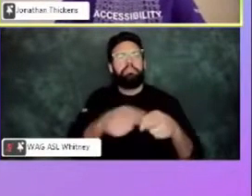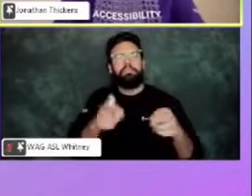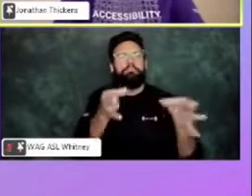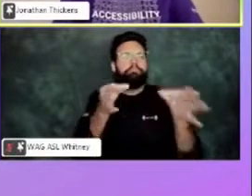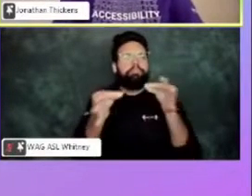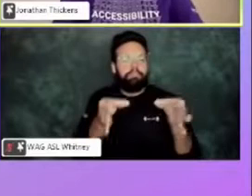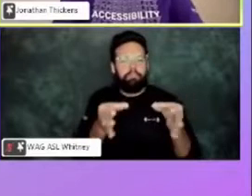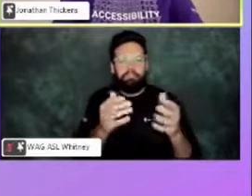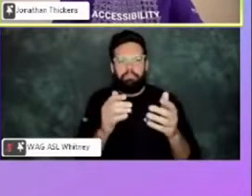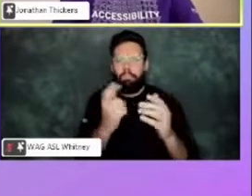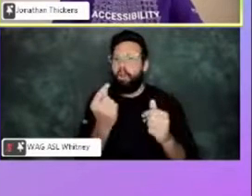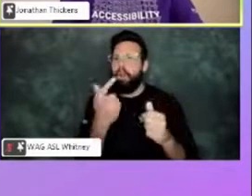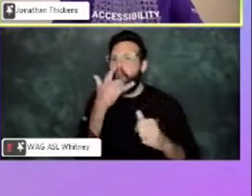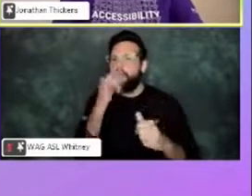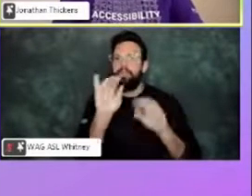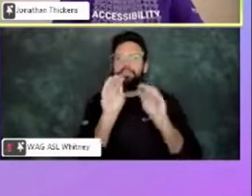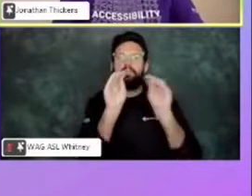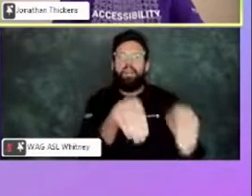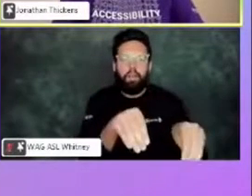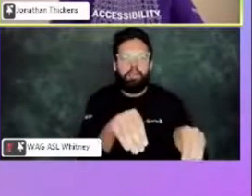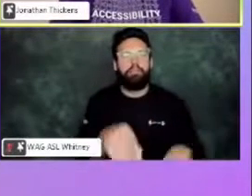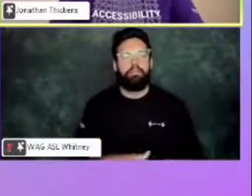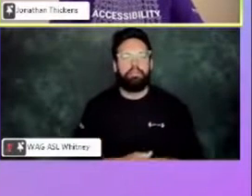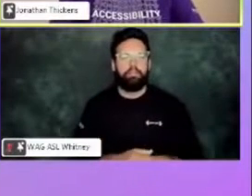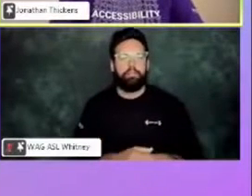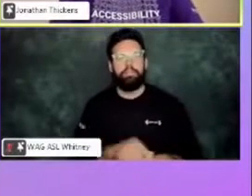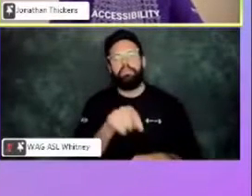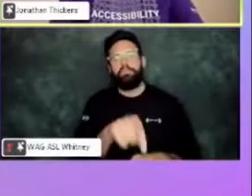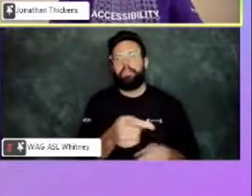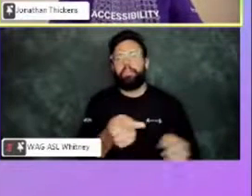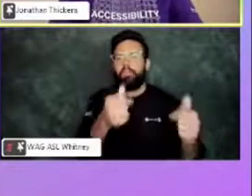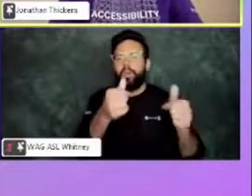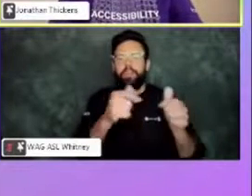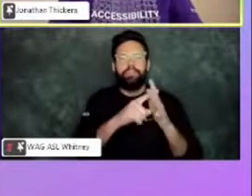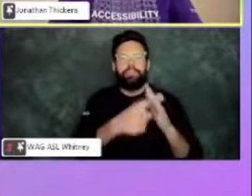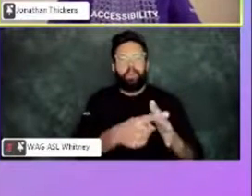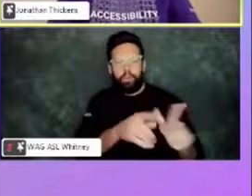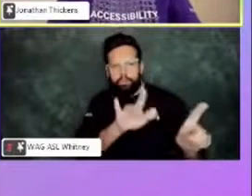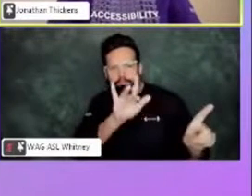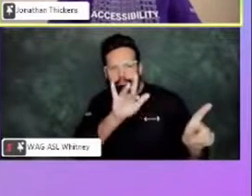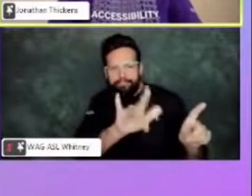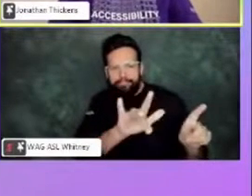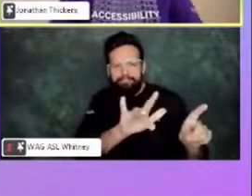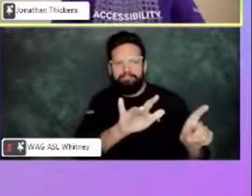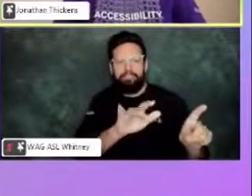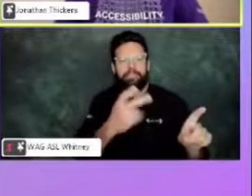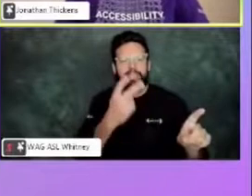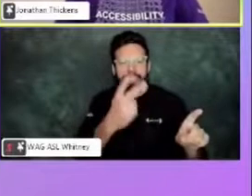We're gonna start with the quick start guide and select your accessibility testing platform, Cypress in this case,